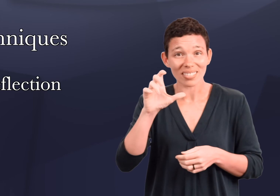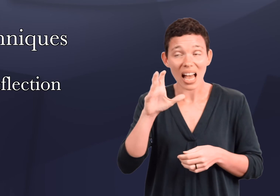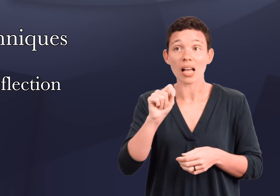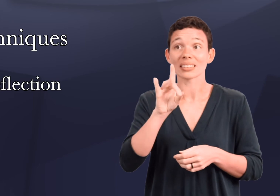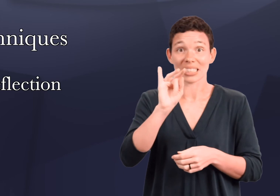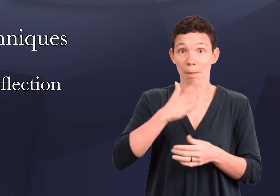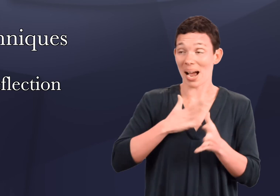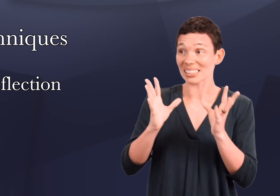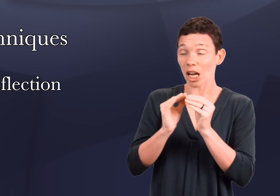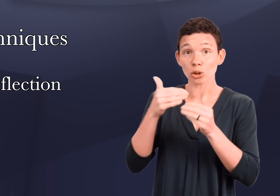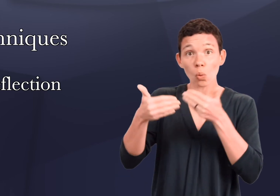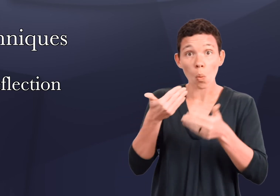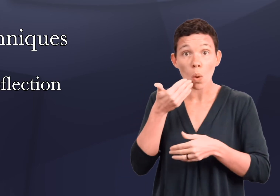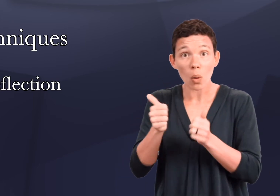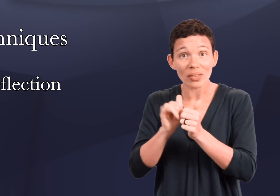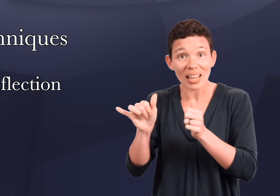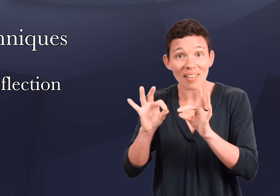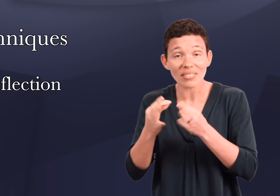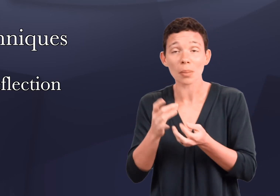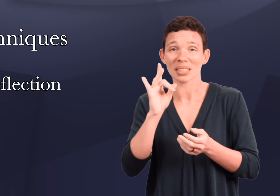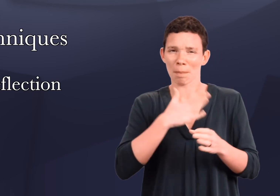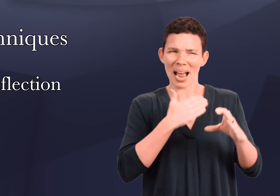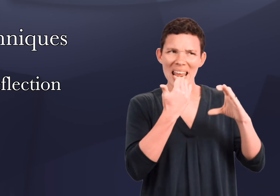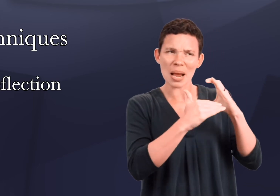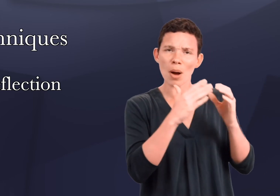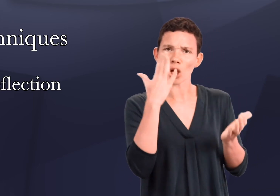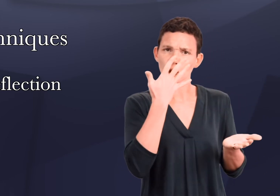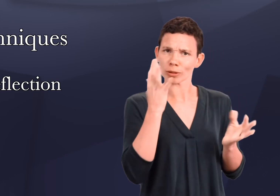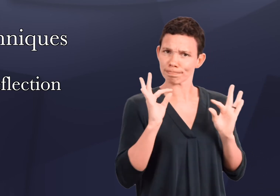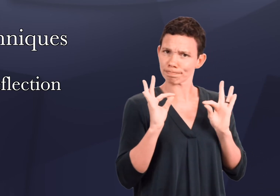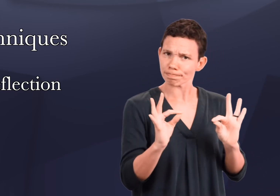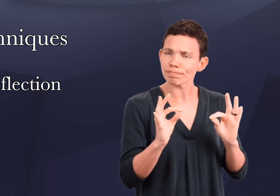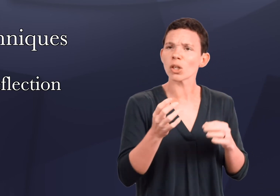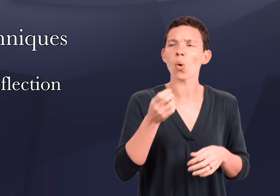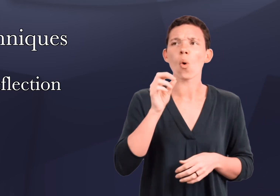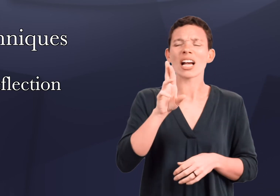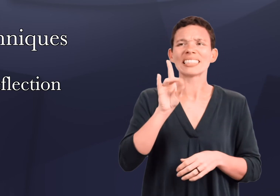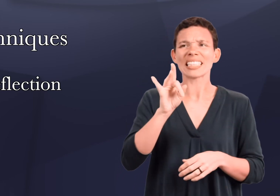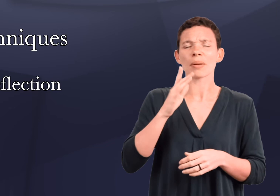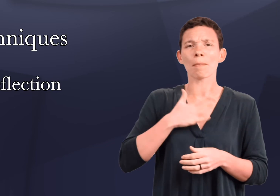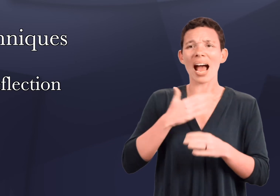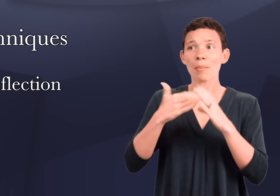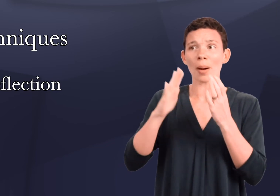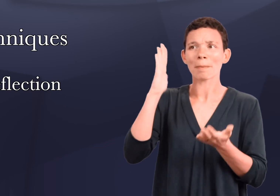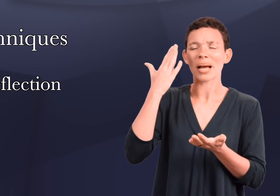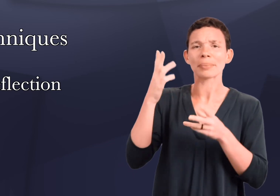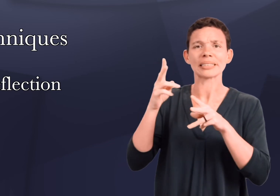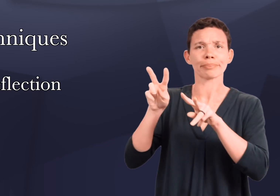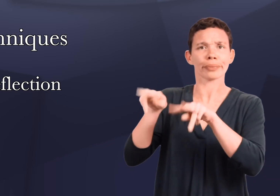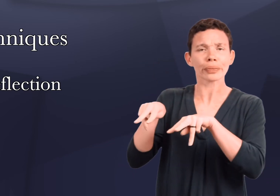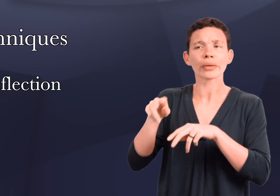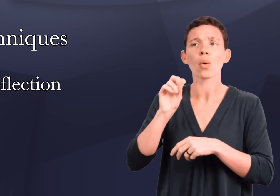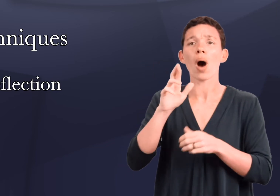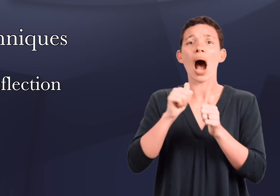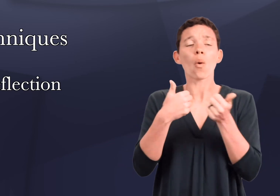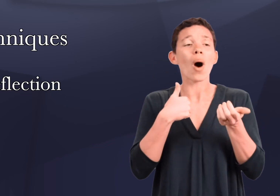Think about, did my session go well with that family? Did my email look okay? Or did my email seem condescending?